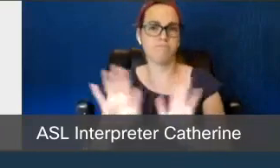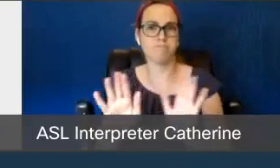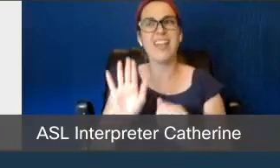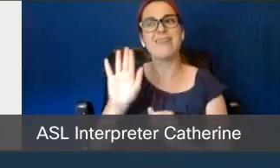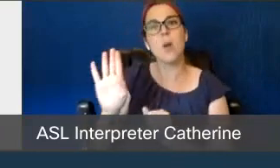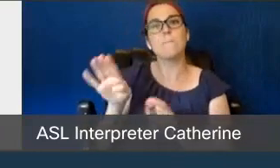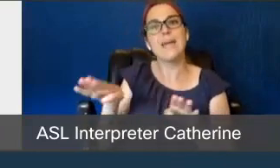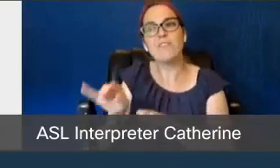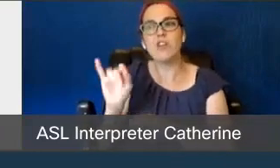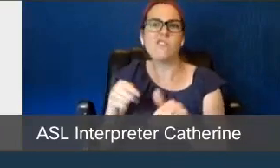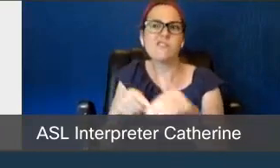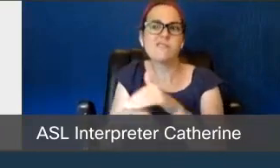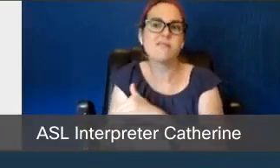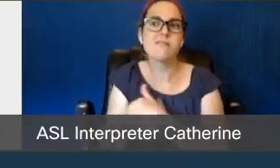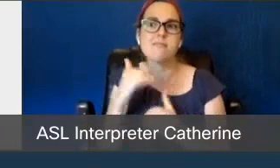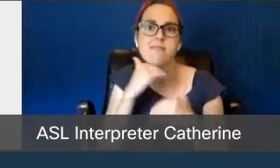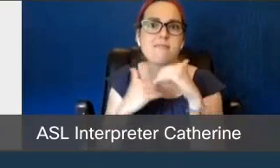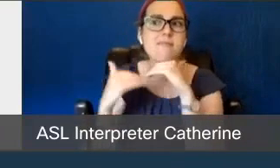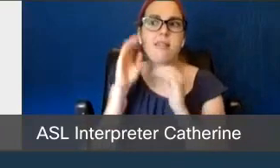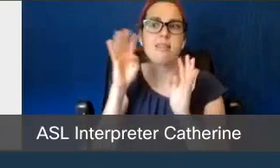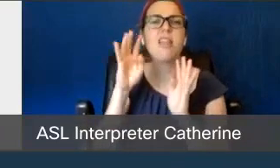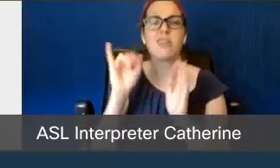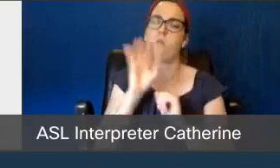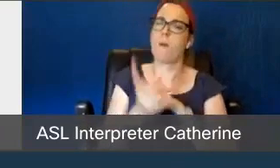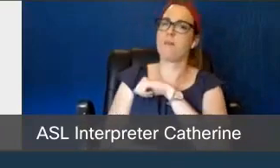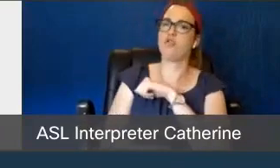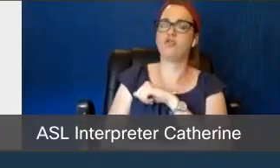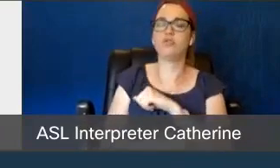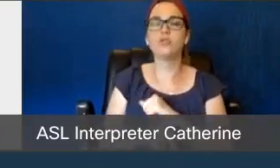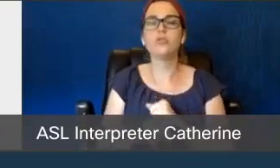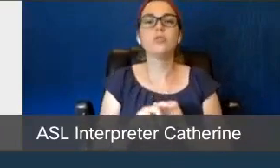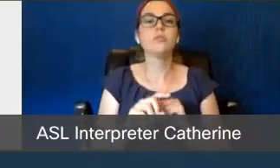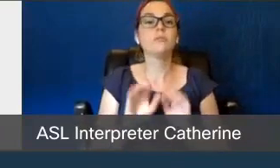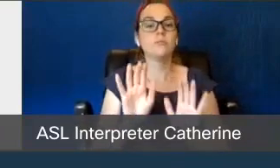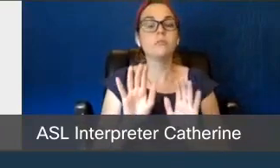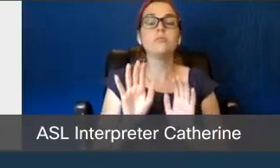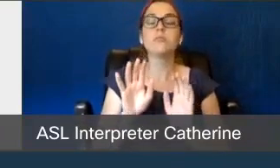When someone's in recovery and we always like to say this, when you're in recovery, recovery is not two weeks,